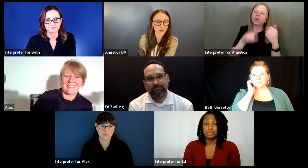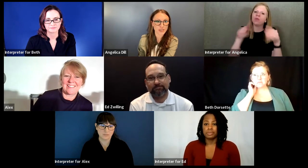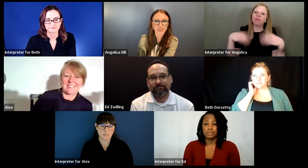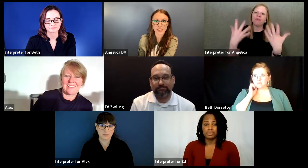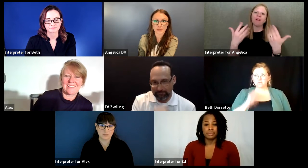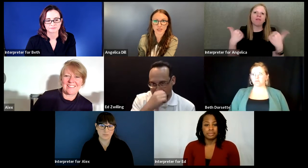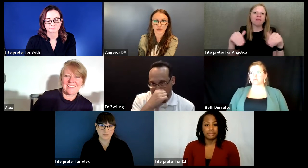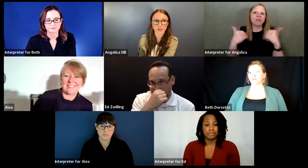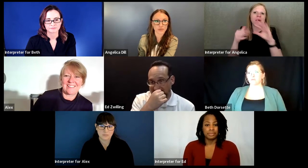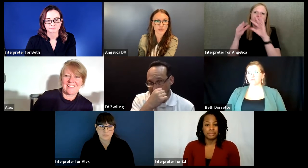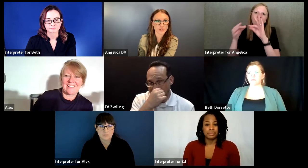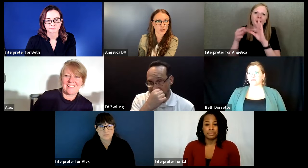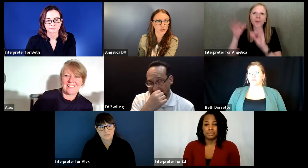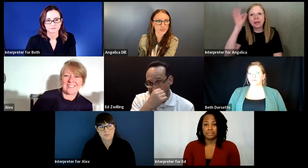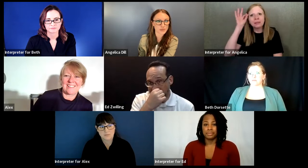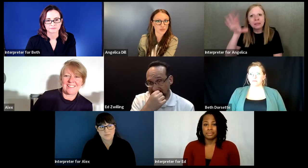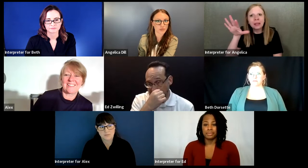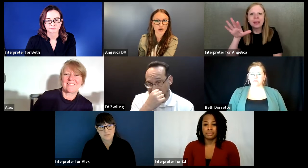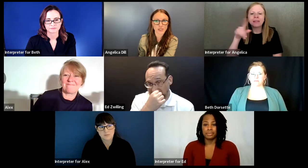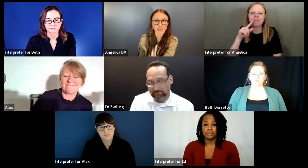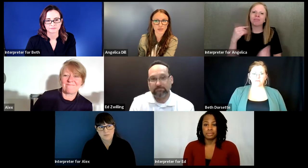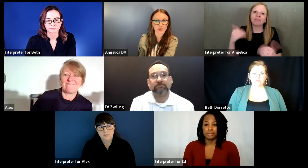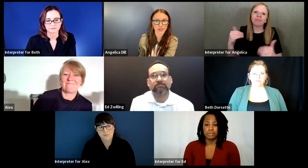comments and tips that have been so awesome so far.